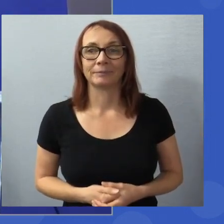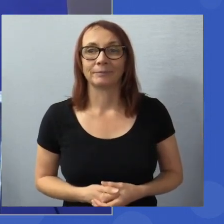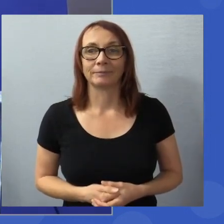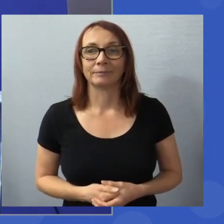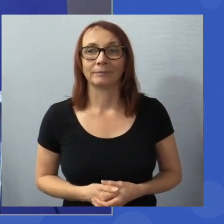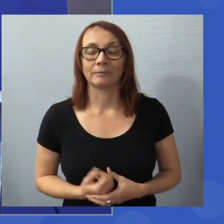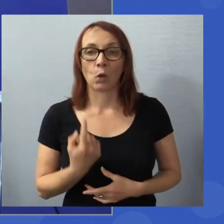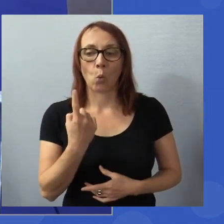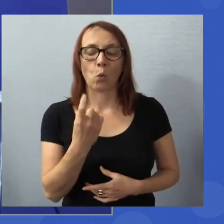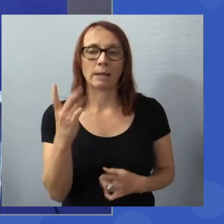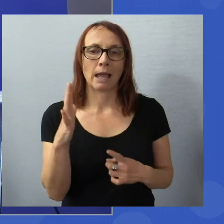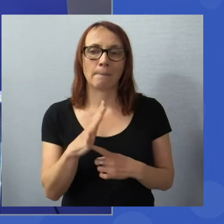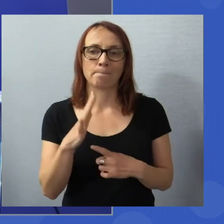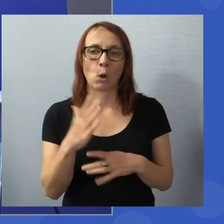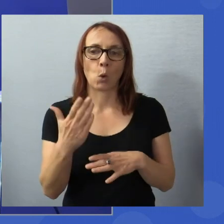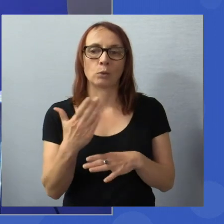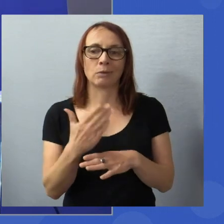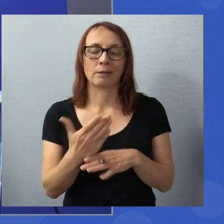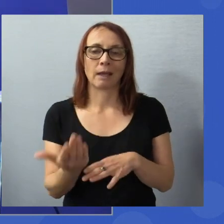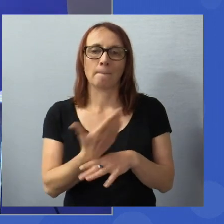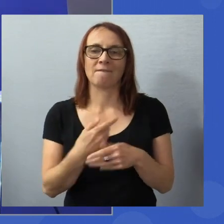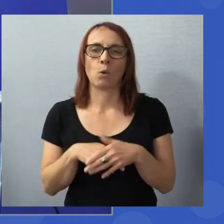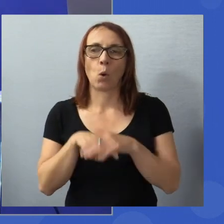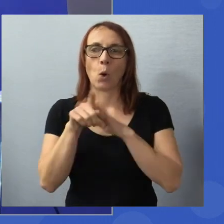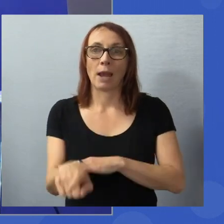important task before we leave and that is to fill out our research